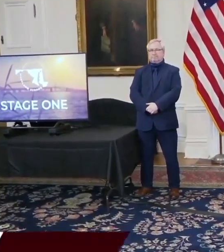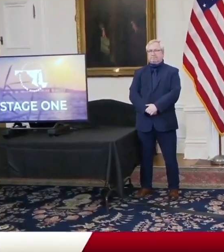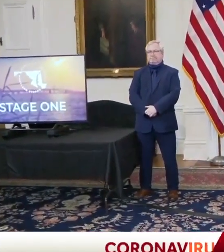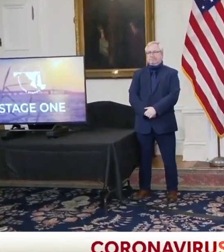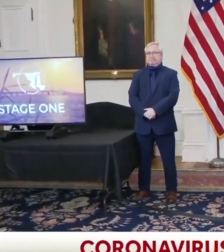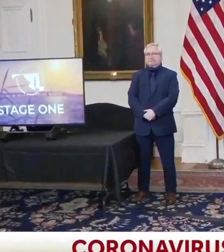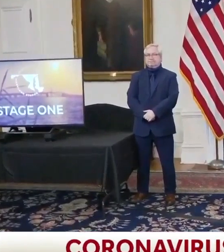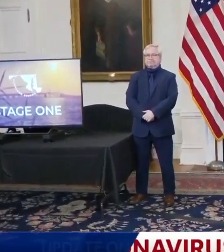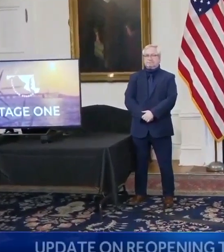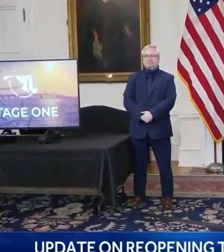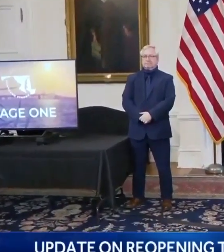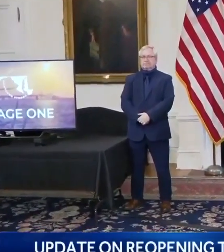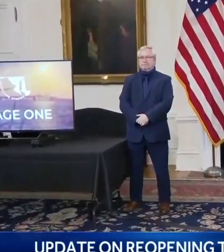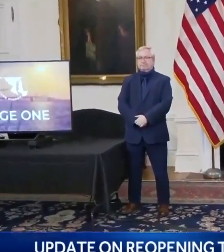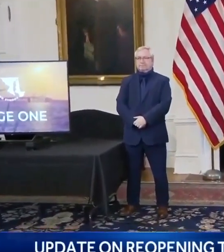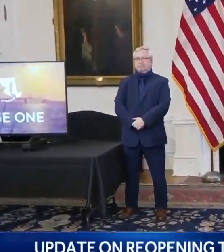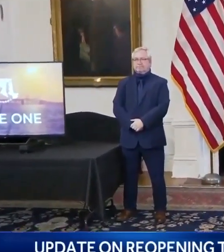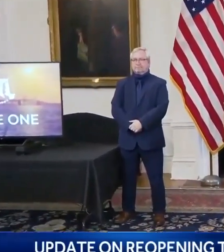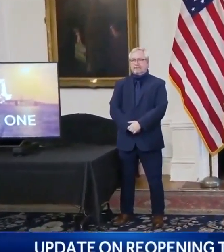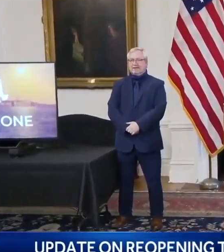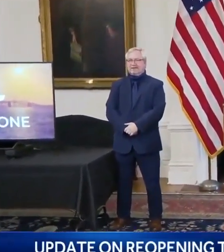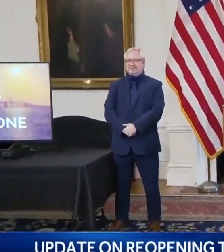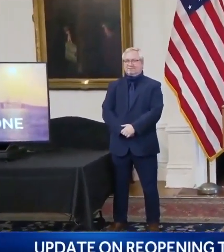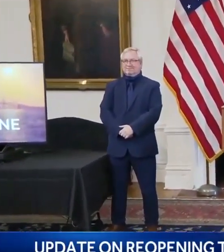GOVERNOR.